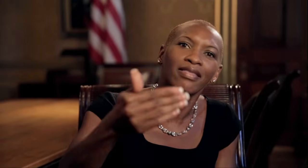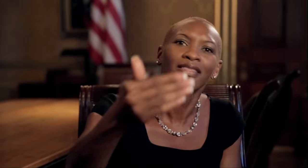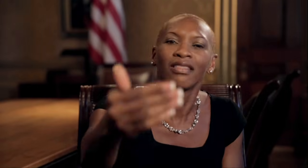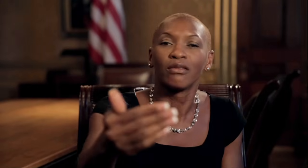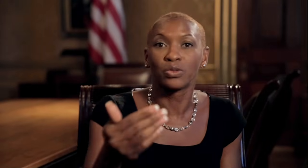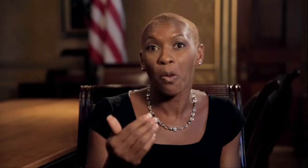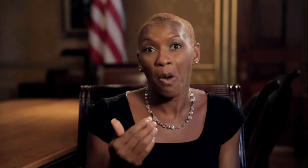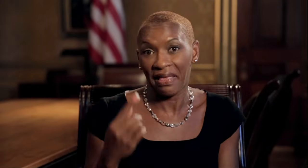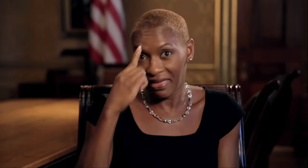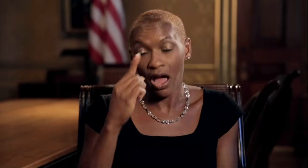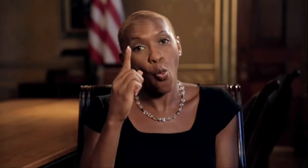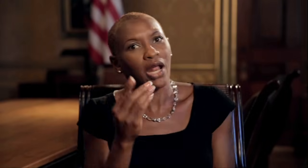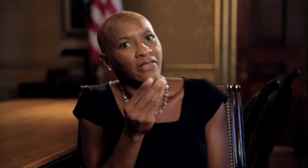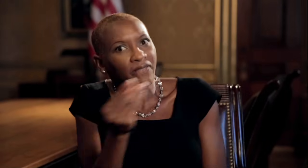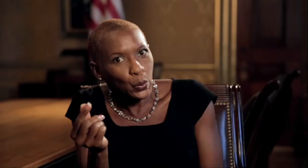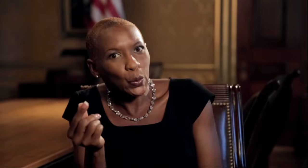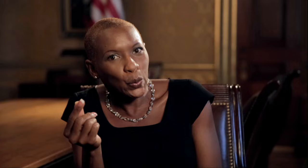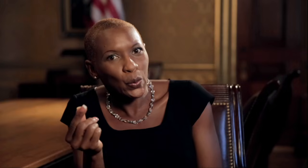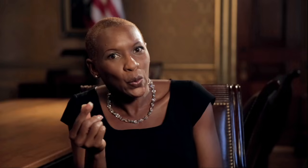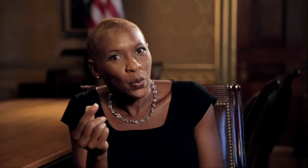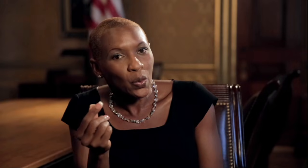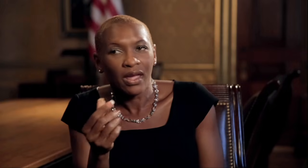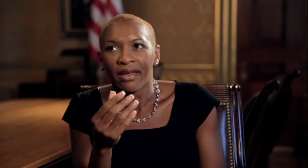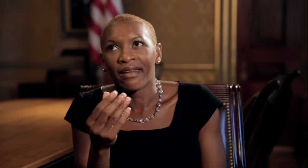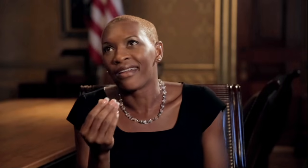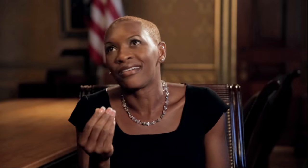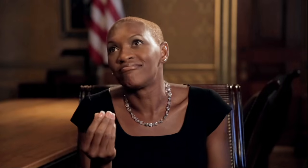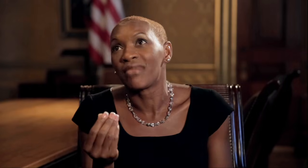I think I'm one of the few...